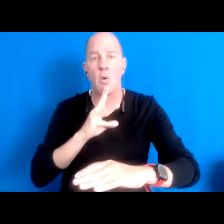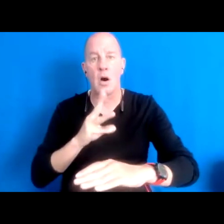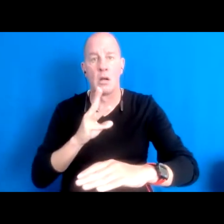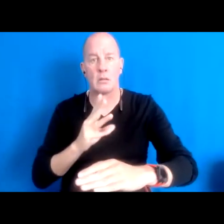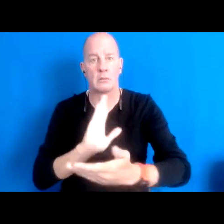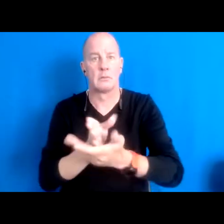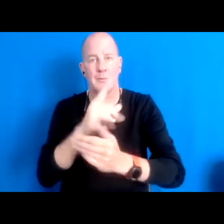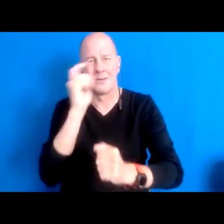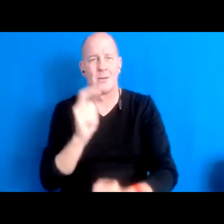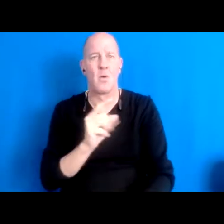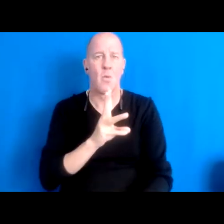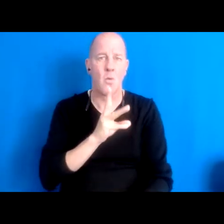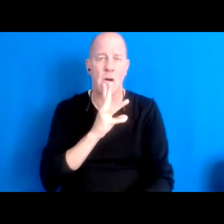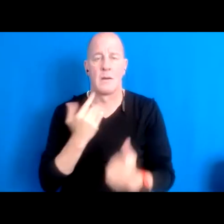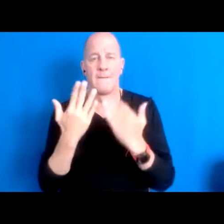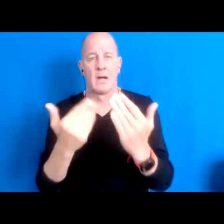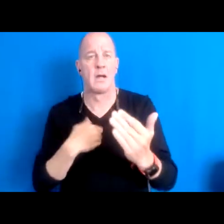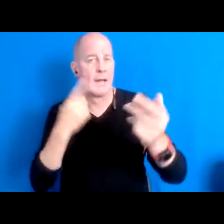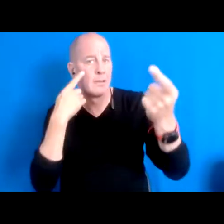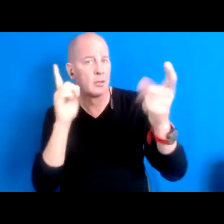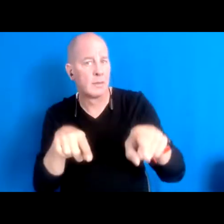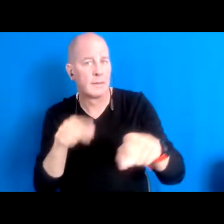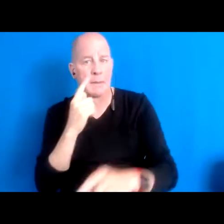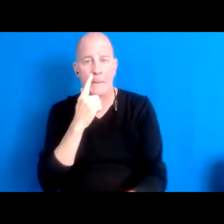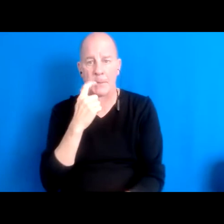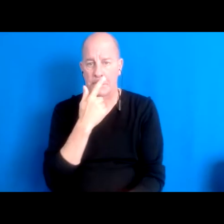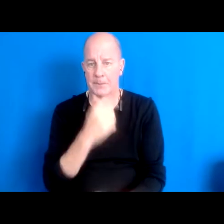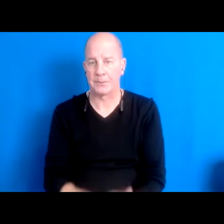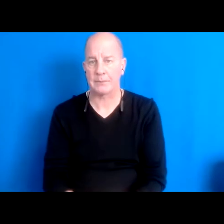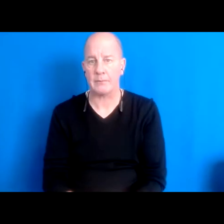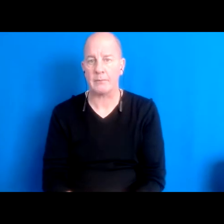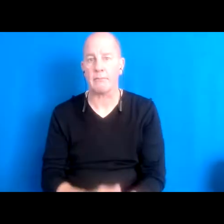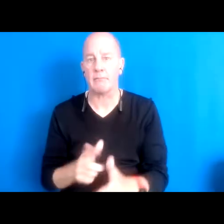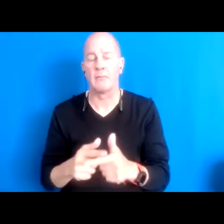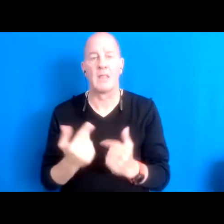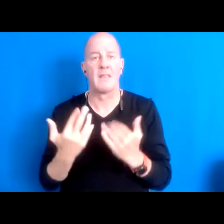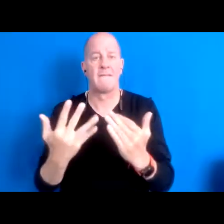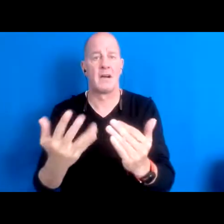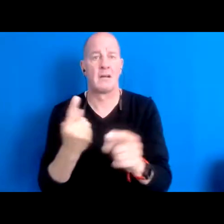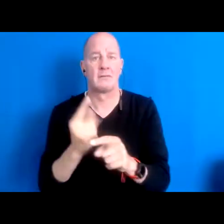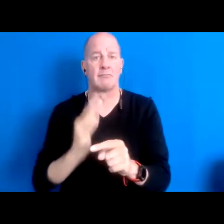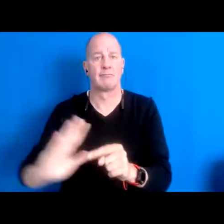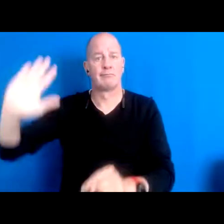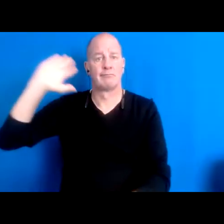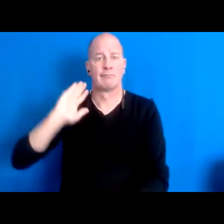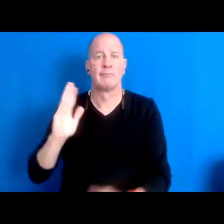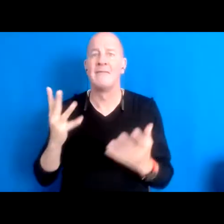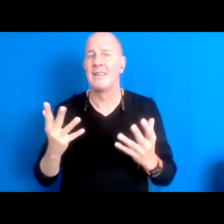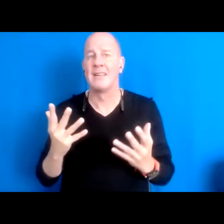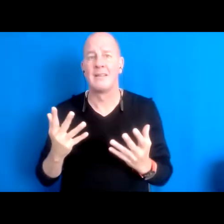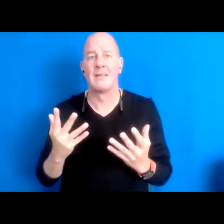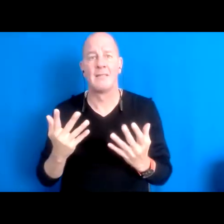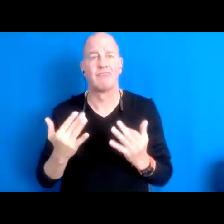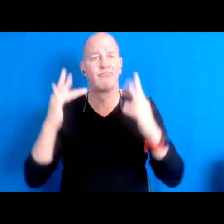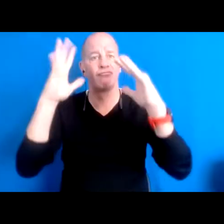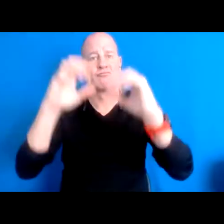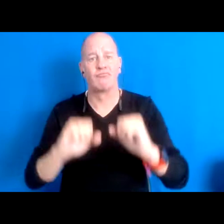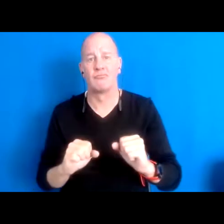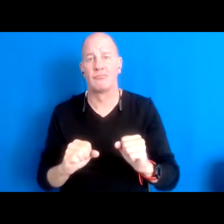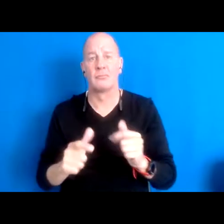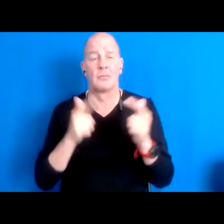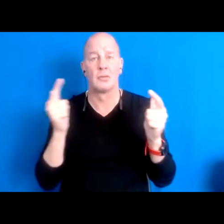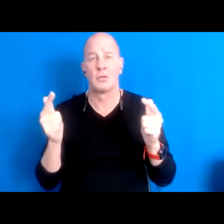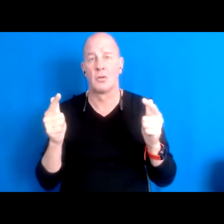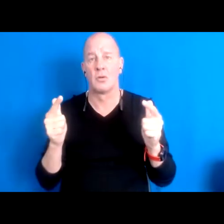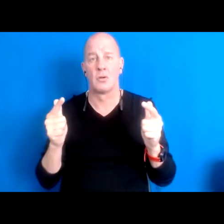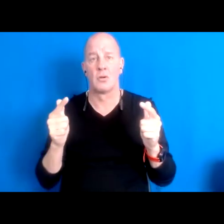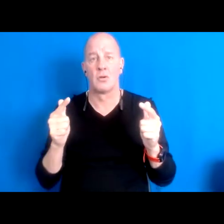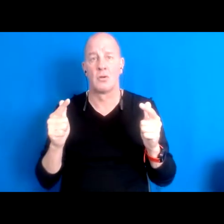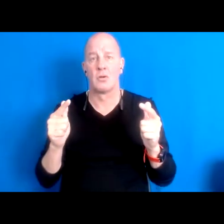15:41:53 And then the fires from years before have already burned.